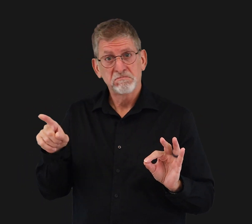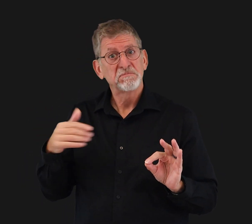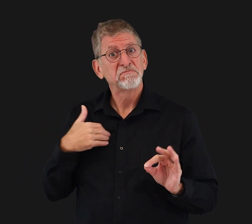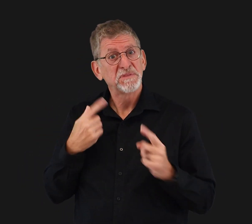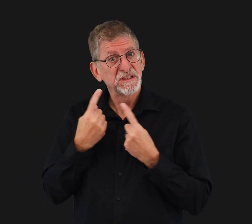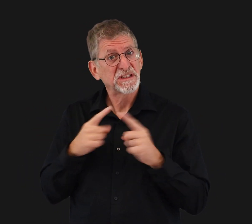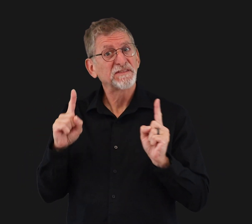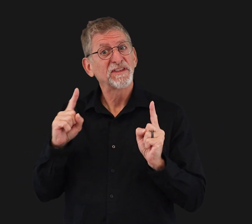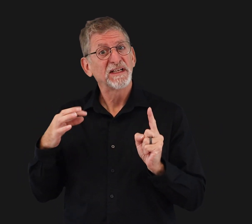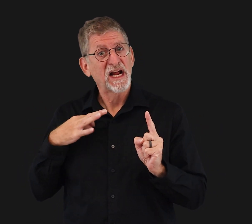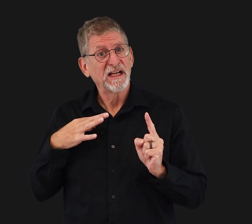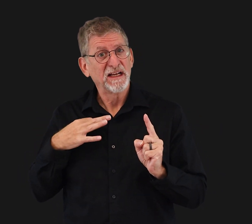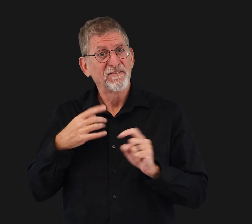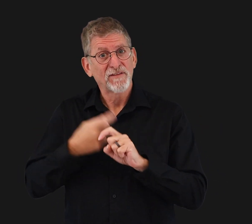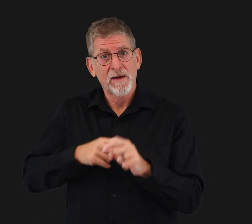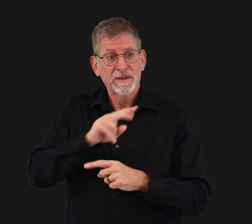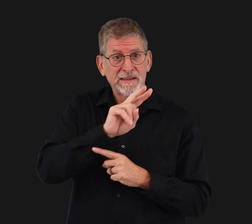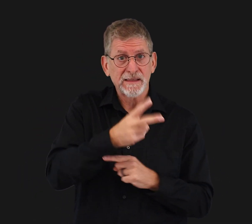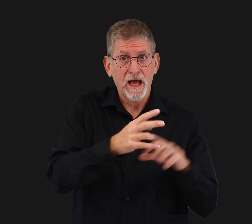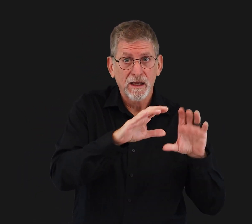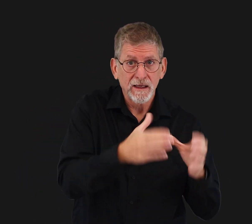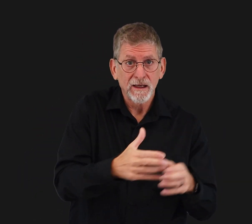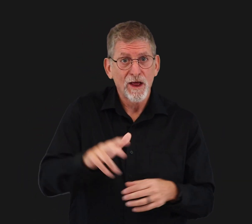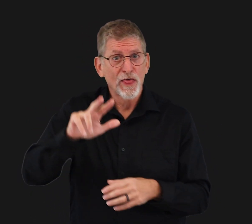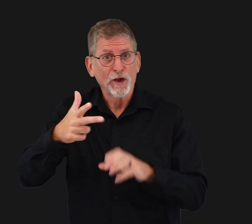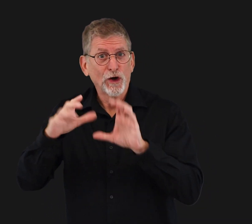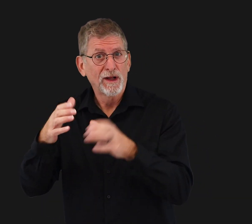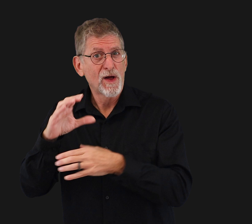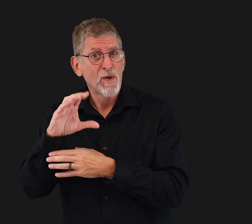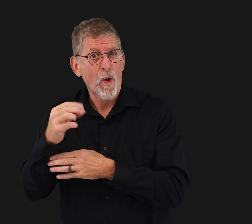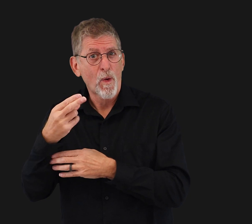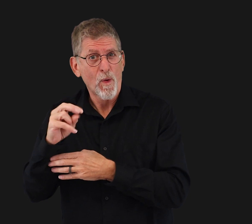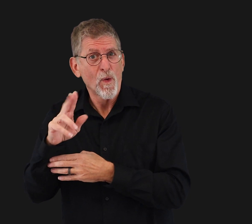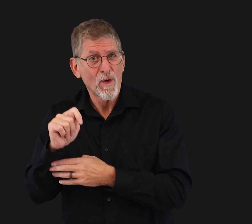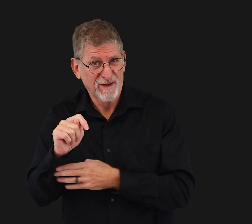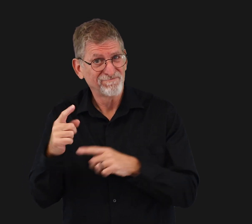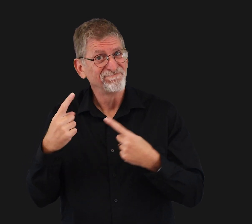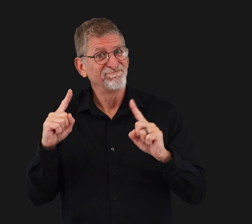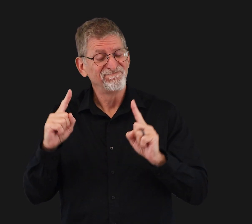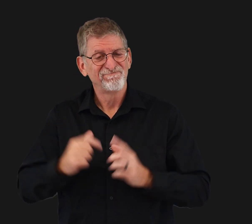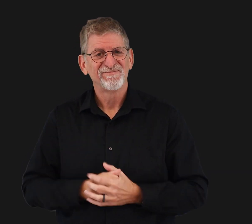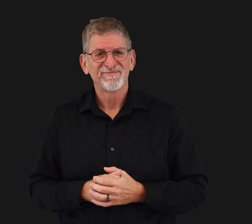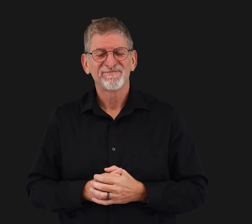We have successful candidates from the second and third cohorts.